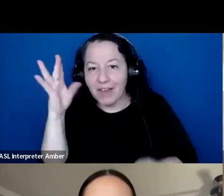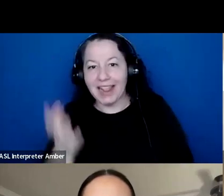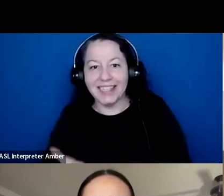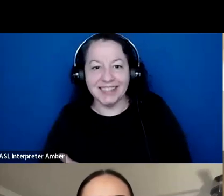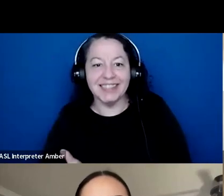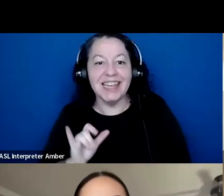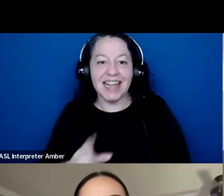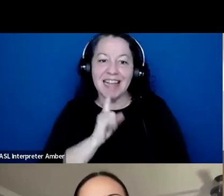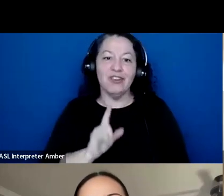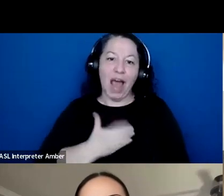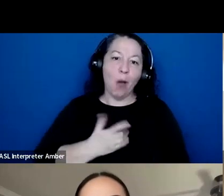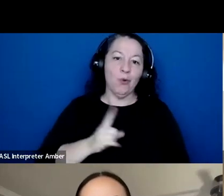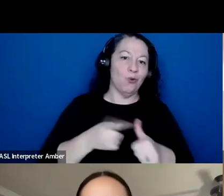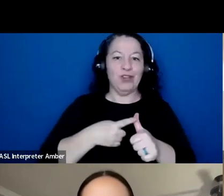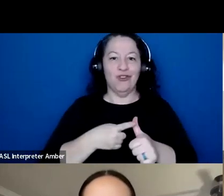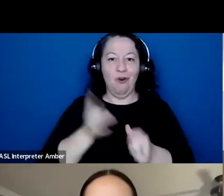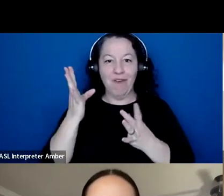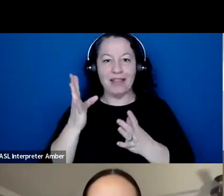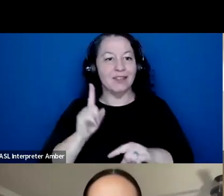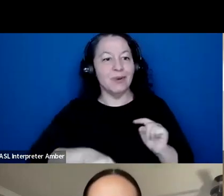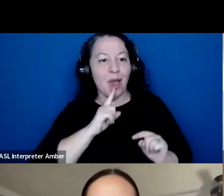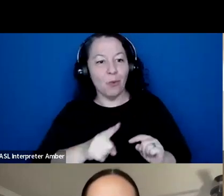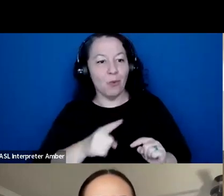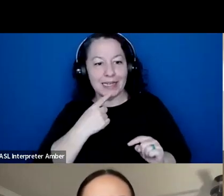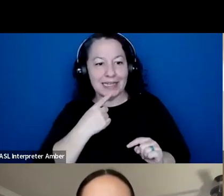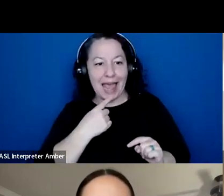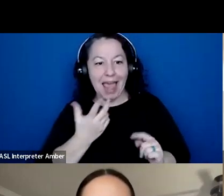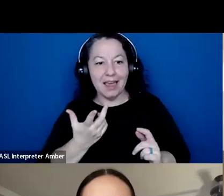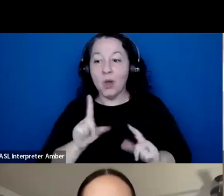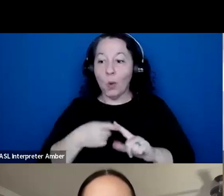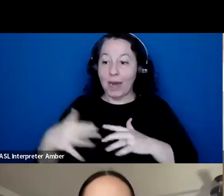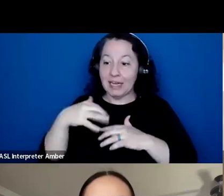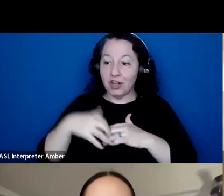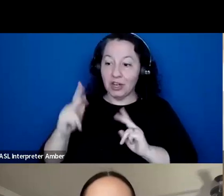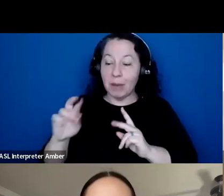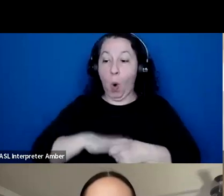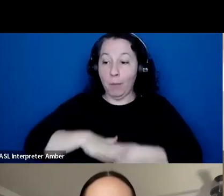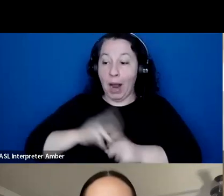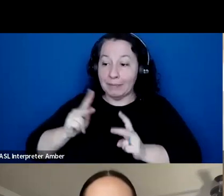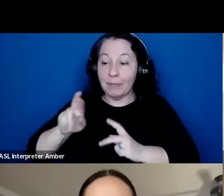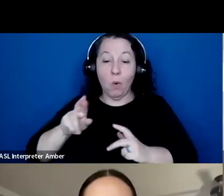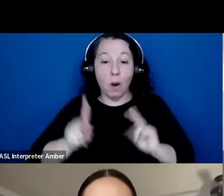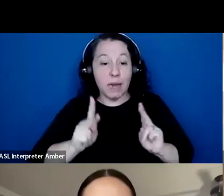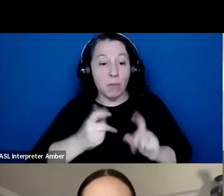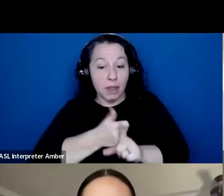And so, you know, we can't really say that when indigenous people or oppressed people or people who are experiencing genocide,